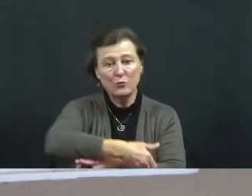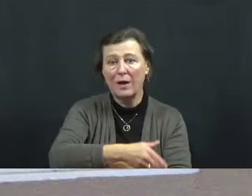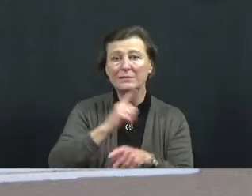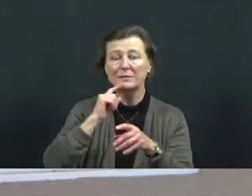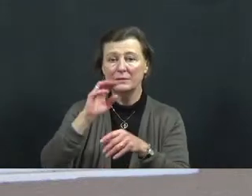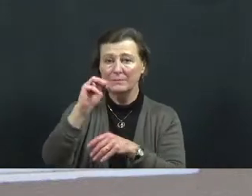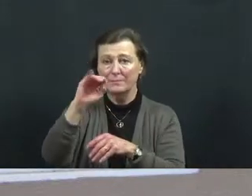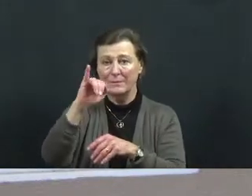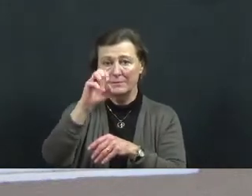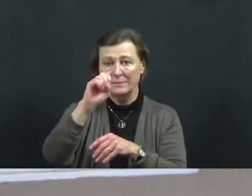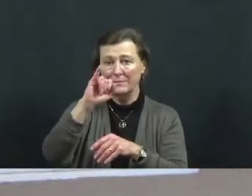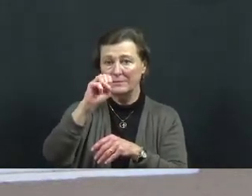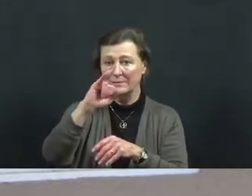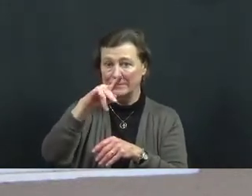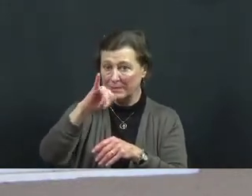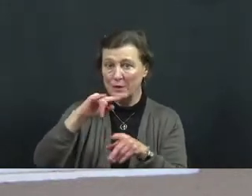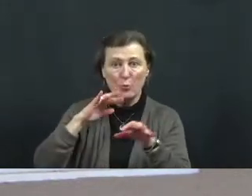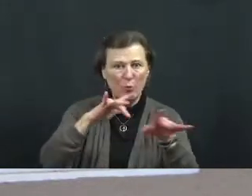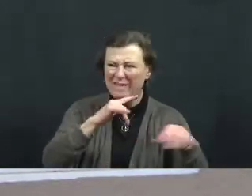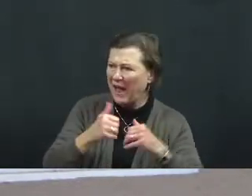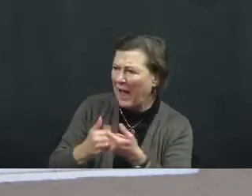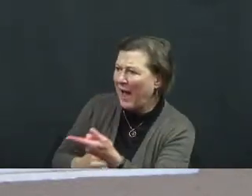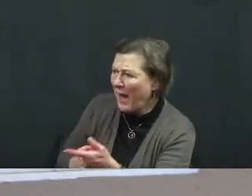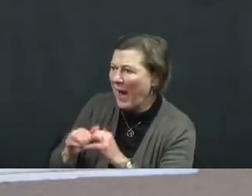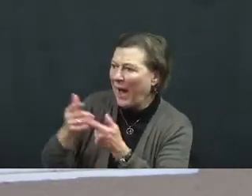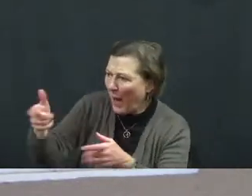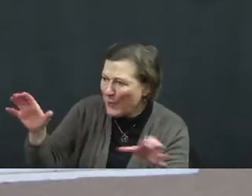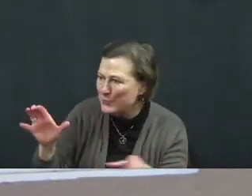How did he do it? How did he do, we asked him, “How did you do it?”